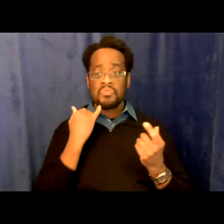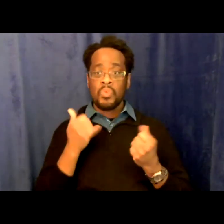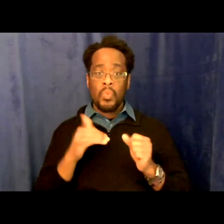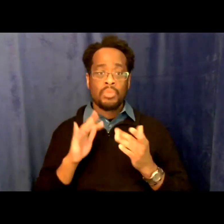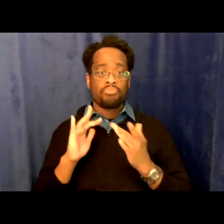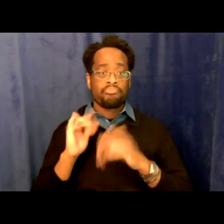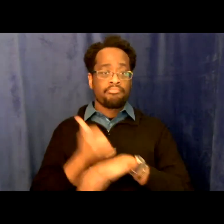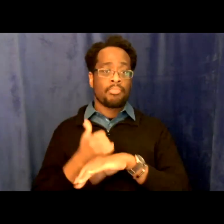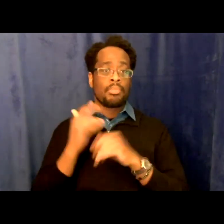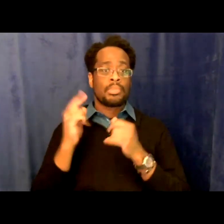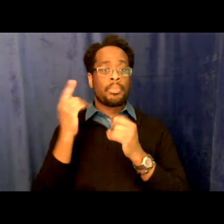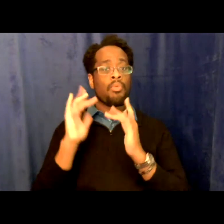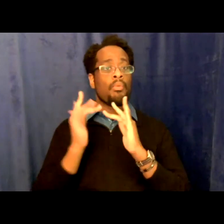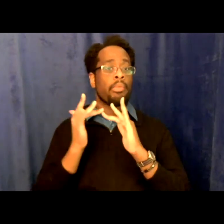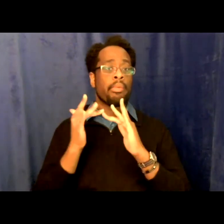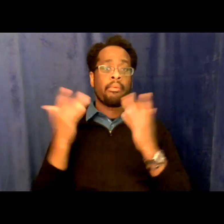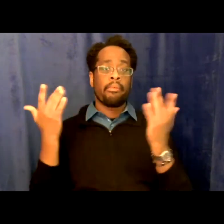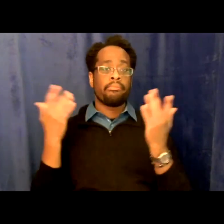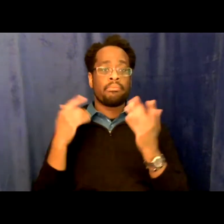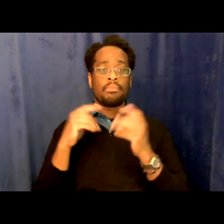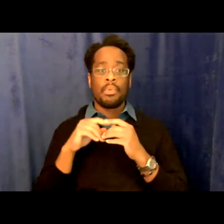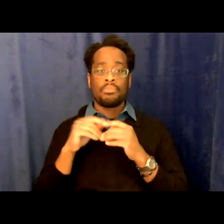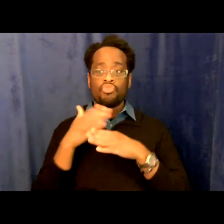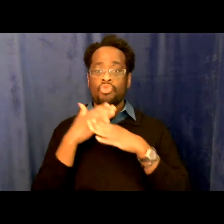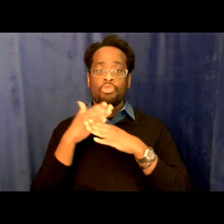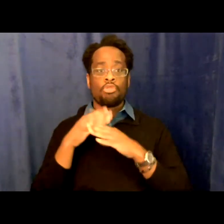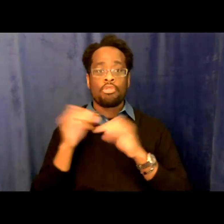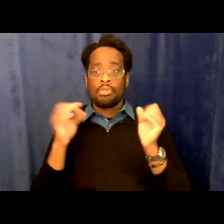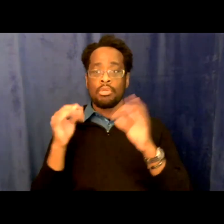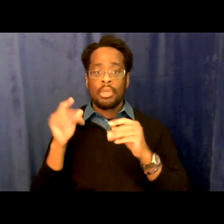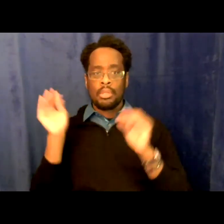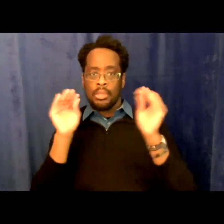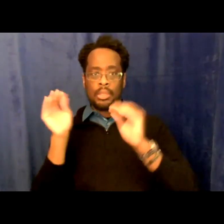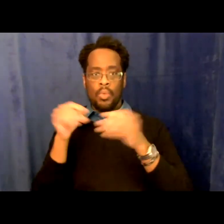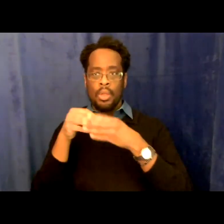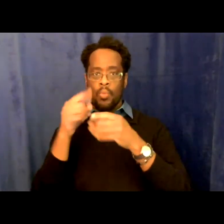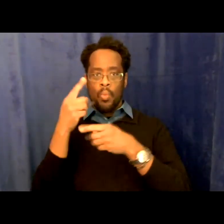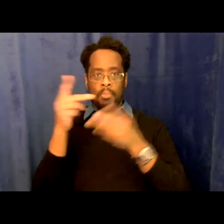it eats a lot of time but establishing that network and that sharing that work and moving